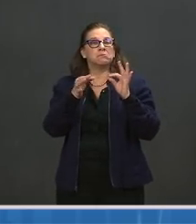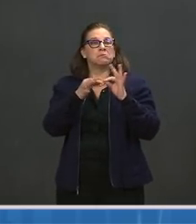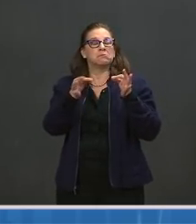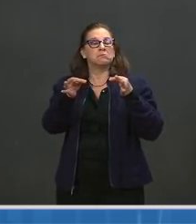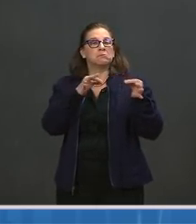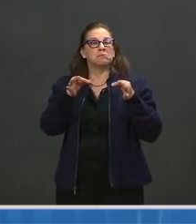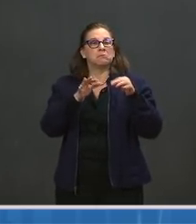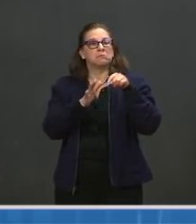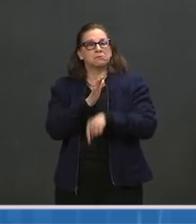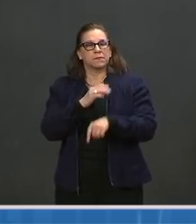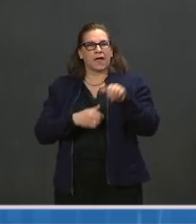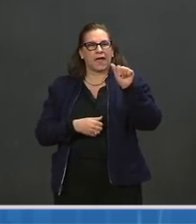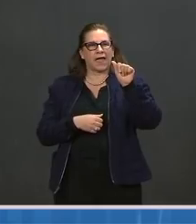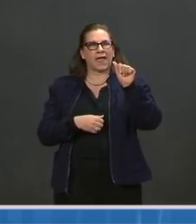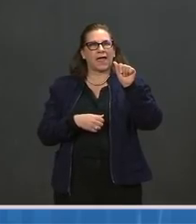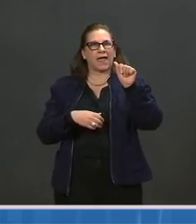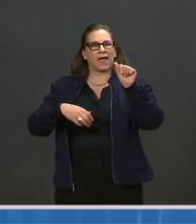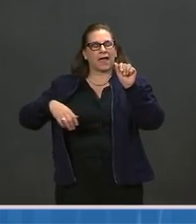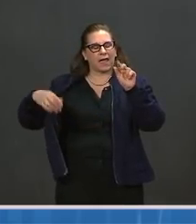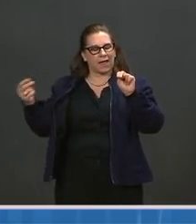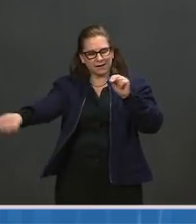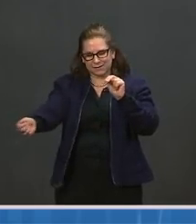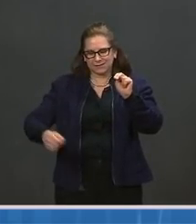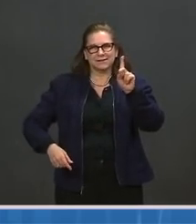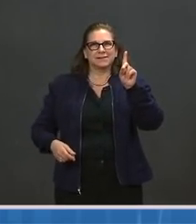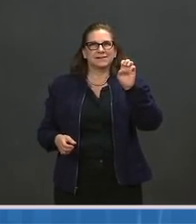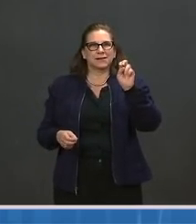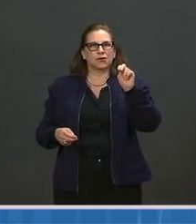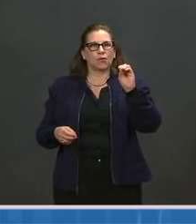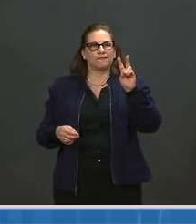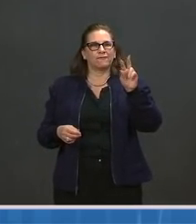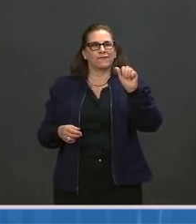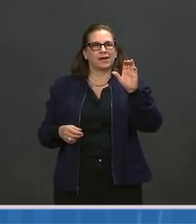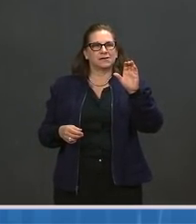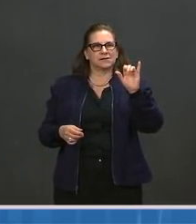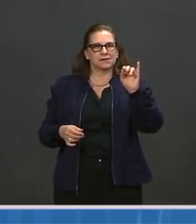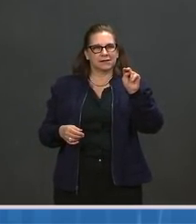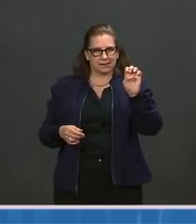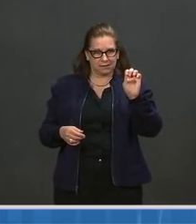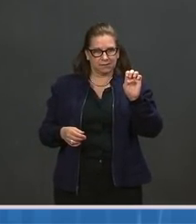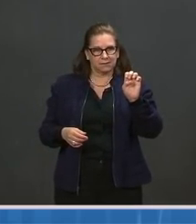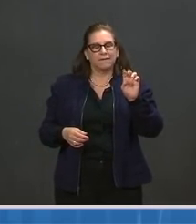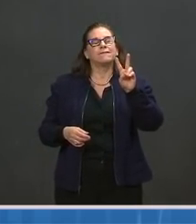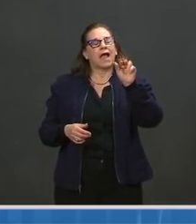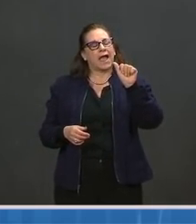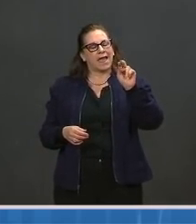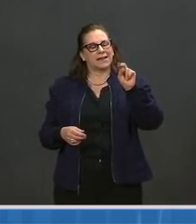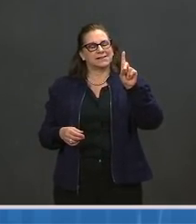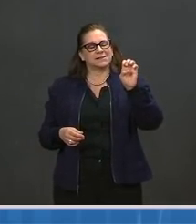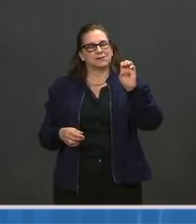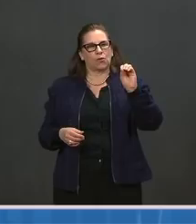which yesterday revealed the results of their phase three trial. Next slide.